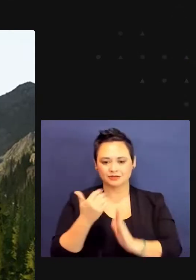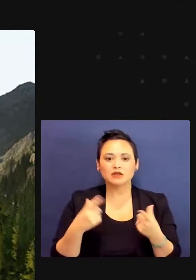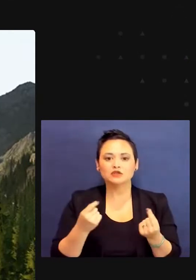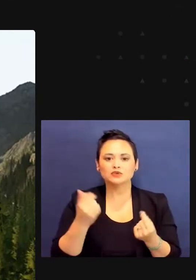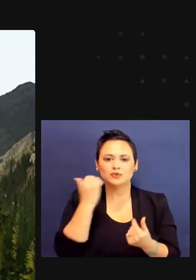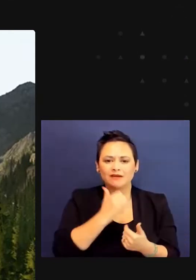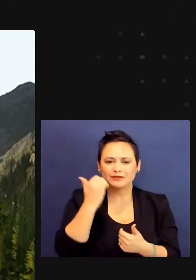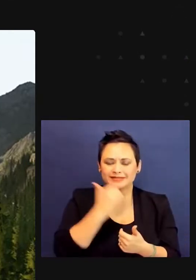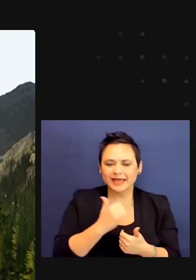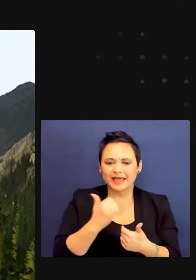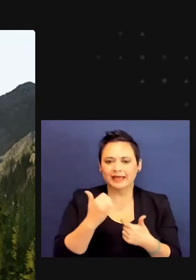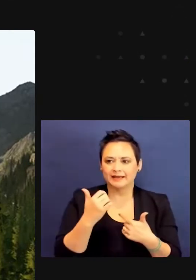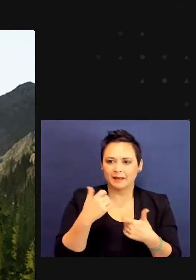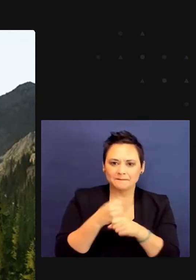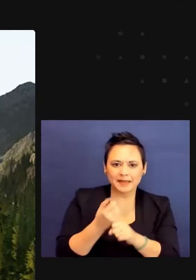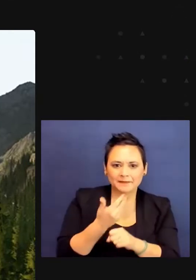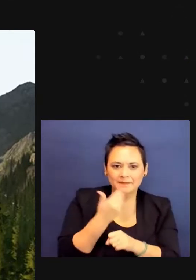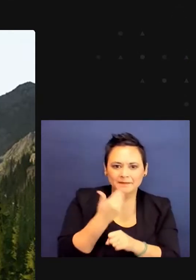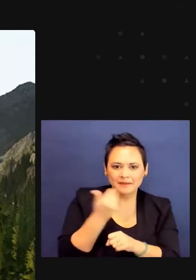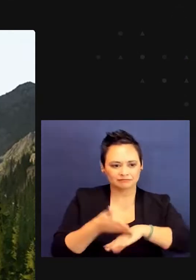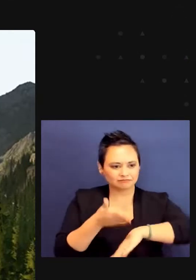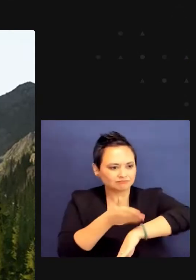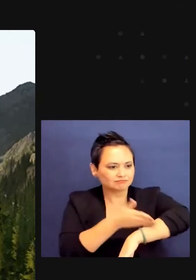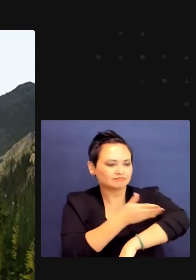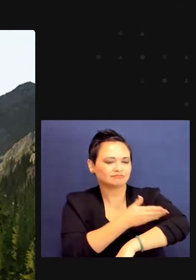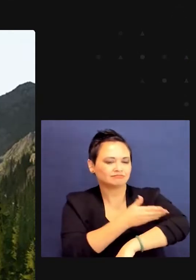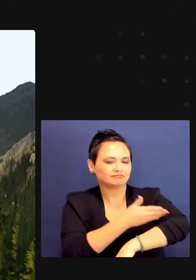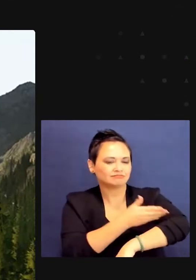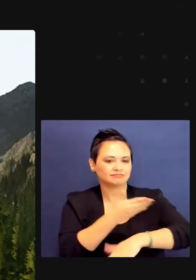And as, like the way that I see it, at least personally is that, you know,